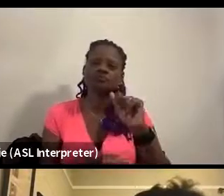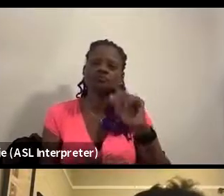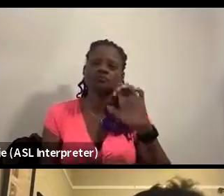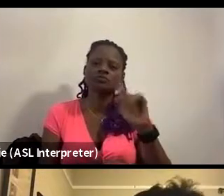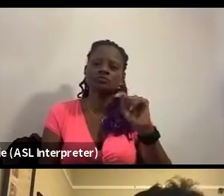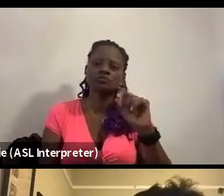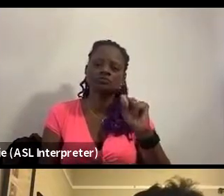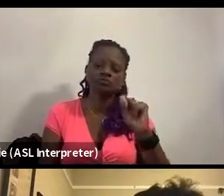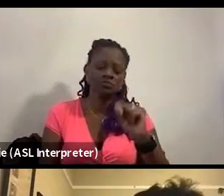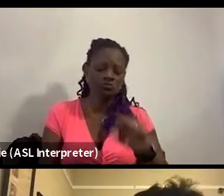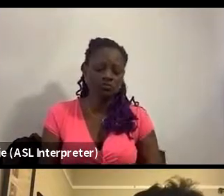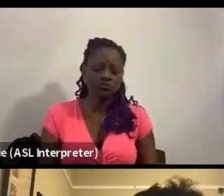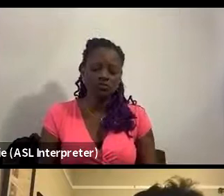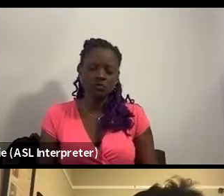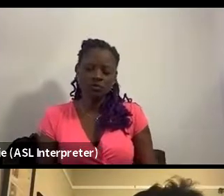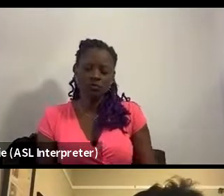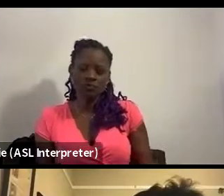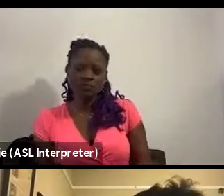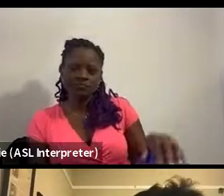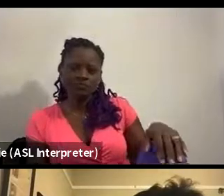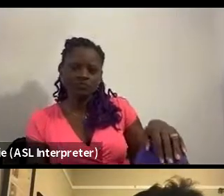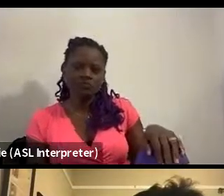Thank you, Martin. Any follow up questions, I did have a